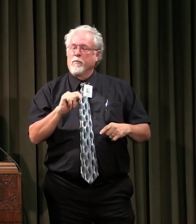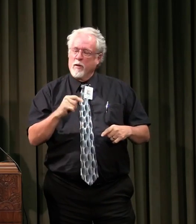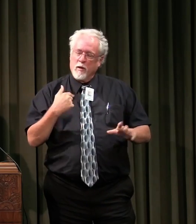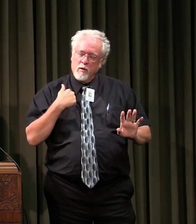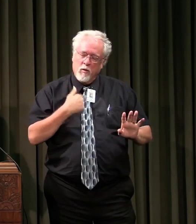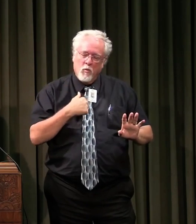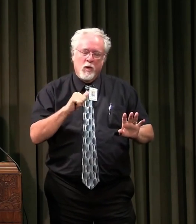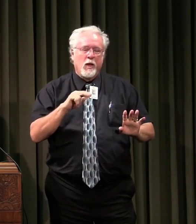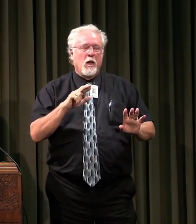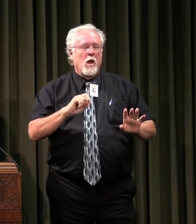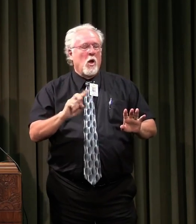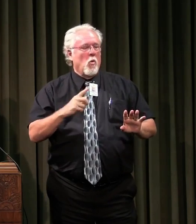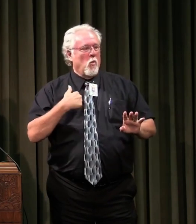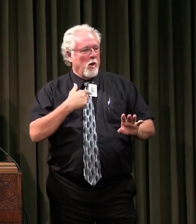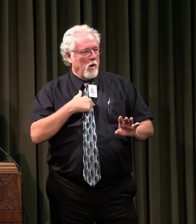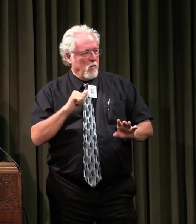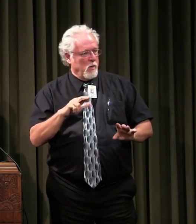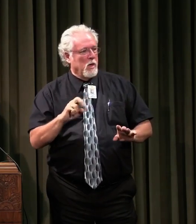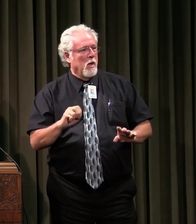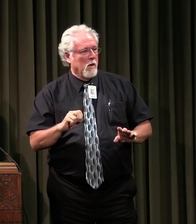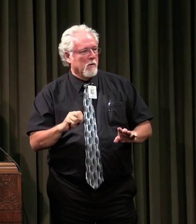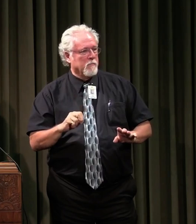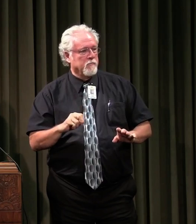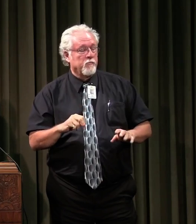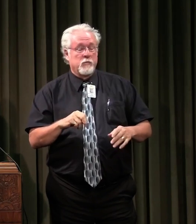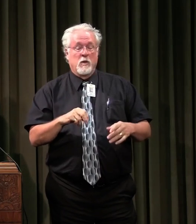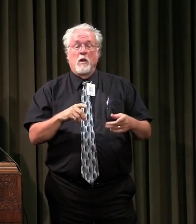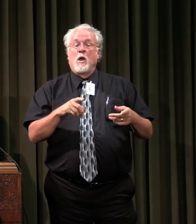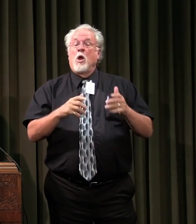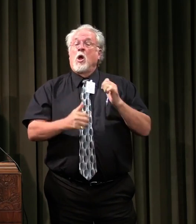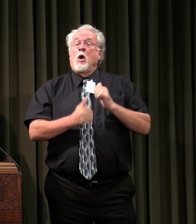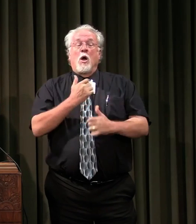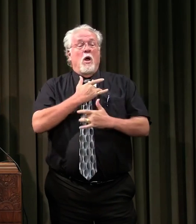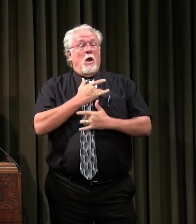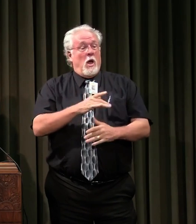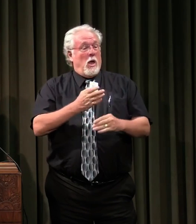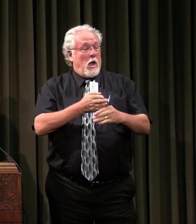are at the end of the day I think the most likely outcome is the house is